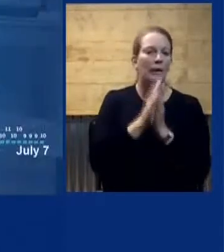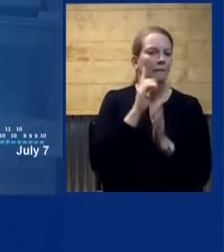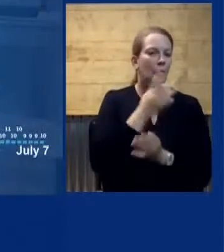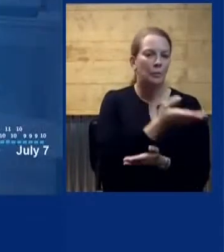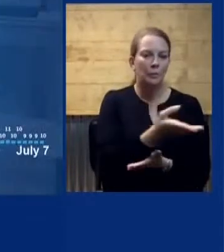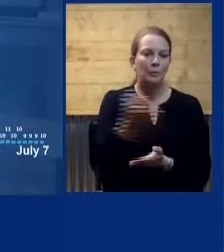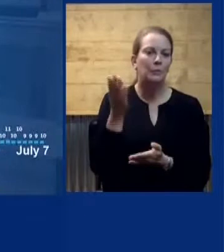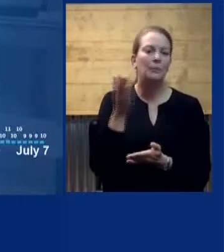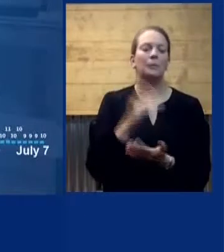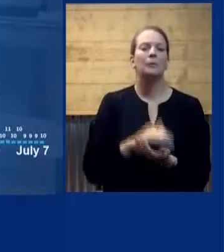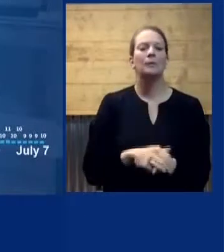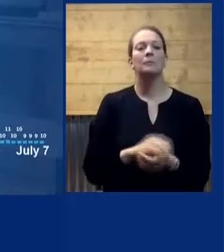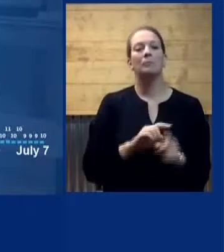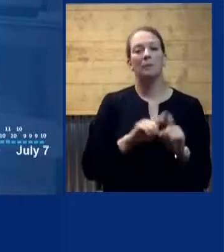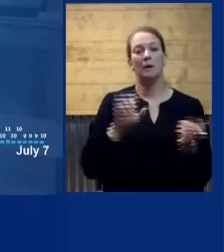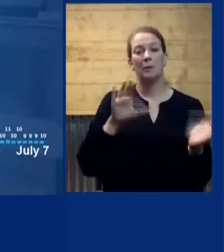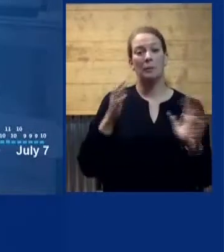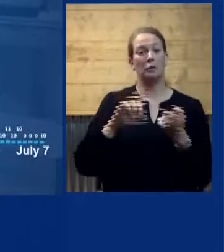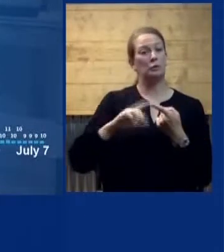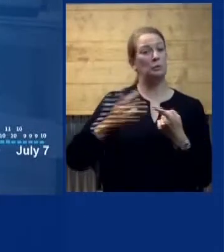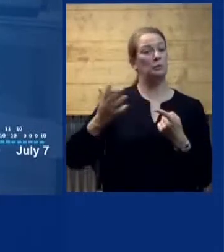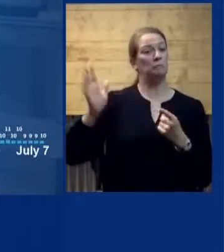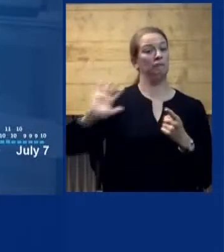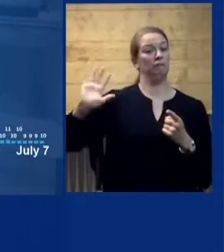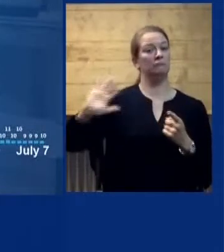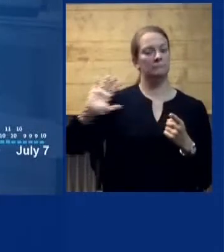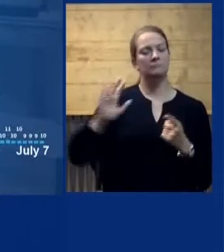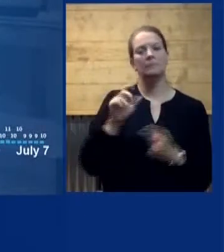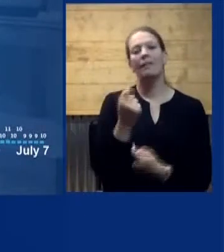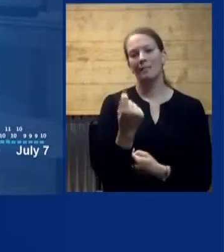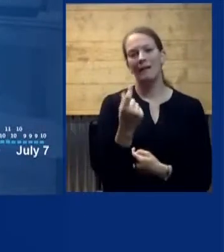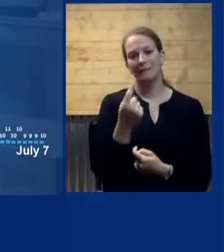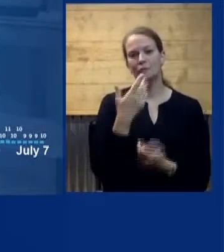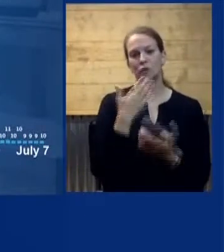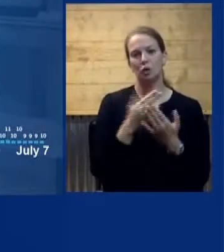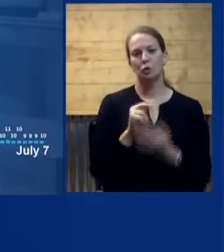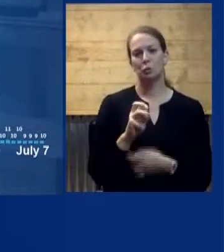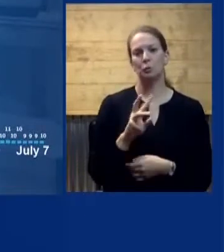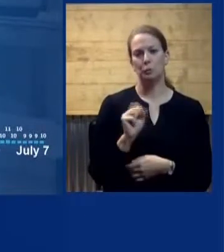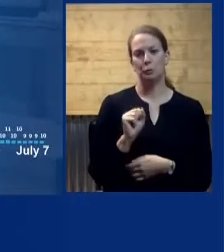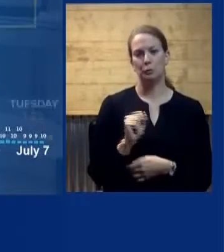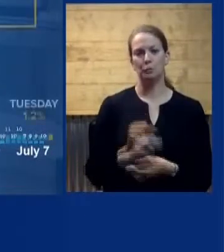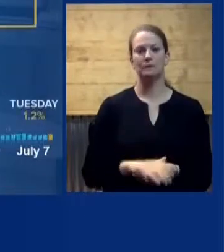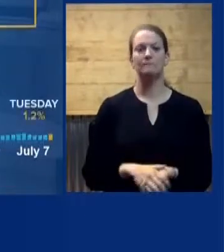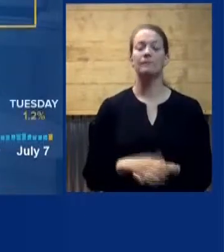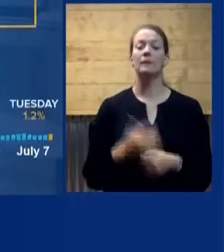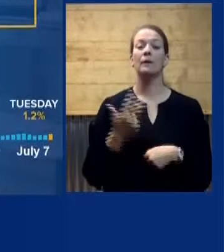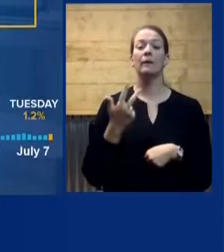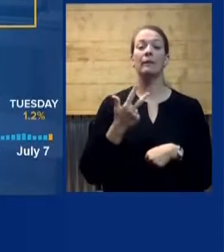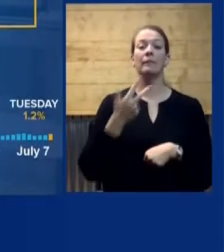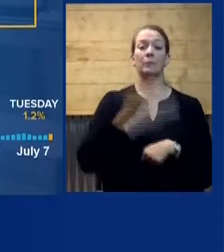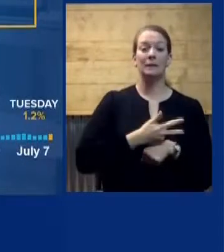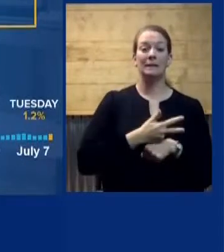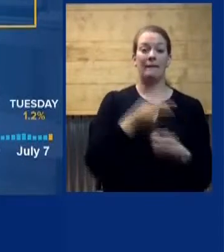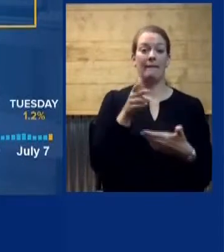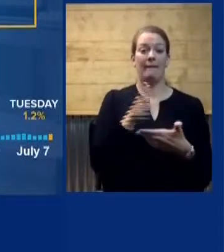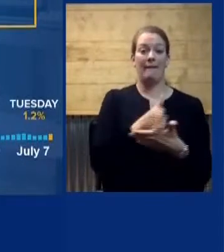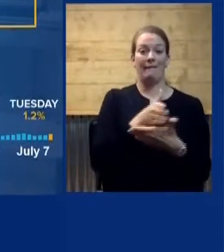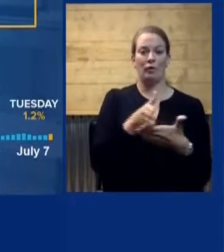CAN BE IN A PLACE WHERE YOU LOSE 11 PEOPLE IS OUR NEW REALITY. OUR THOUGHTS AND PRAYERS WITH THAT 11. BUT WHERE WE WERE THAT IS VERY,